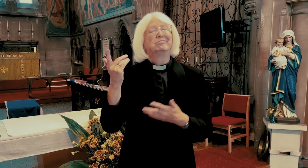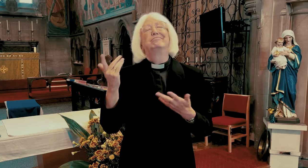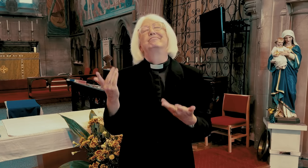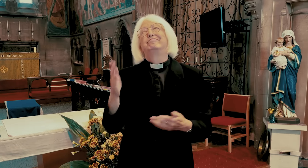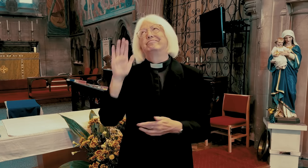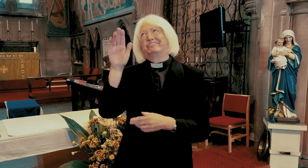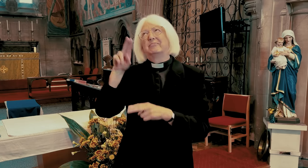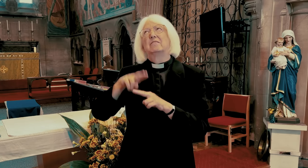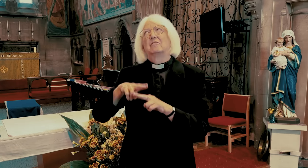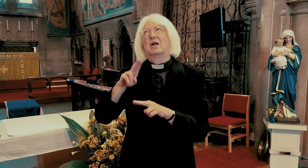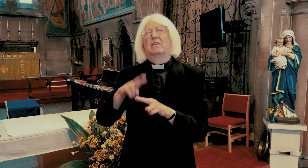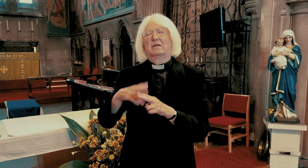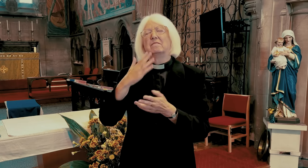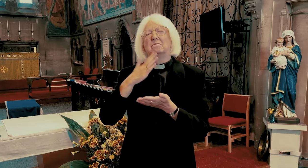Father, forgive us: